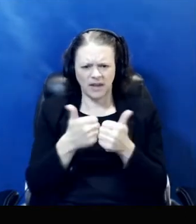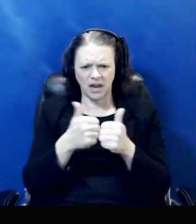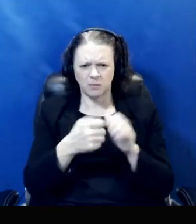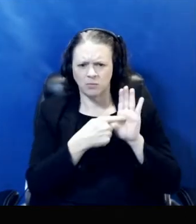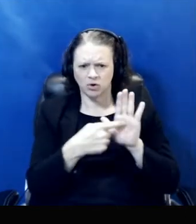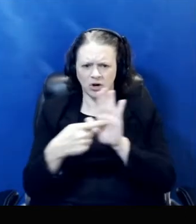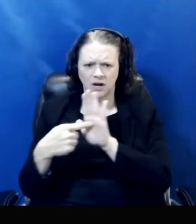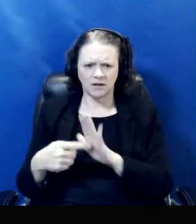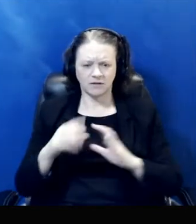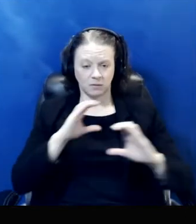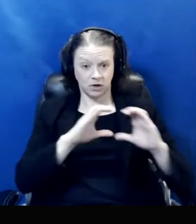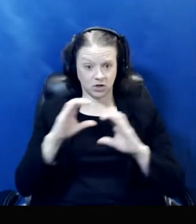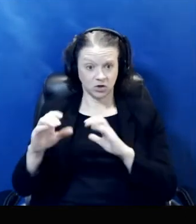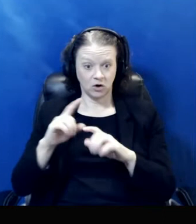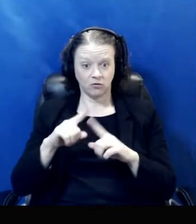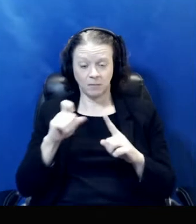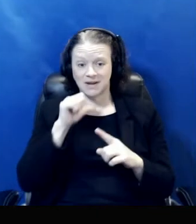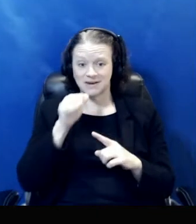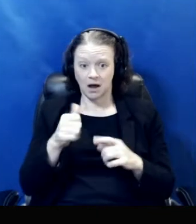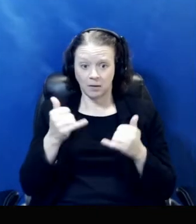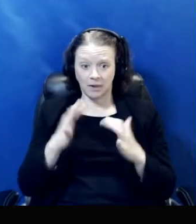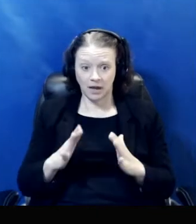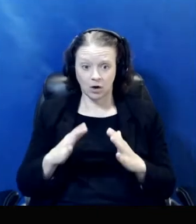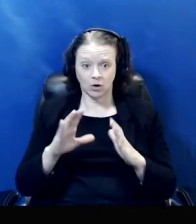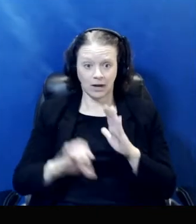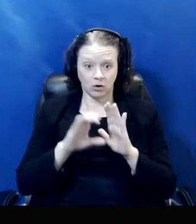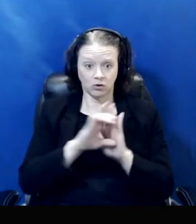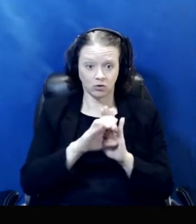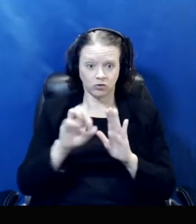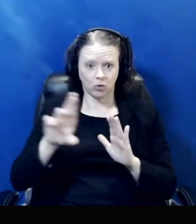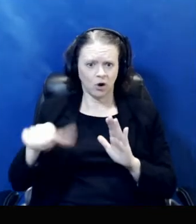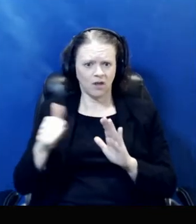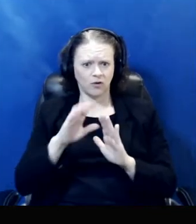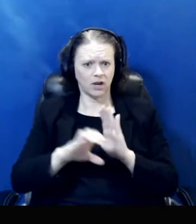players in the game. If the game only provides text dialogue that's not